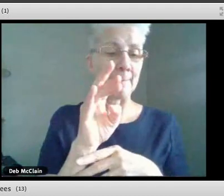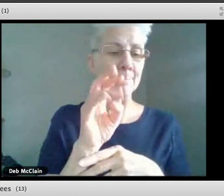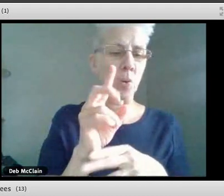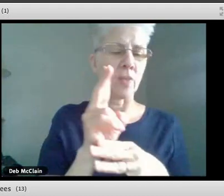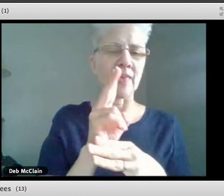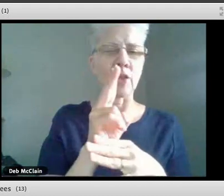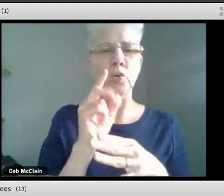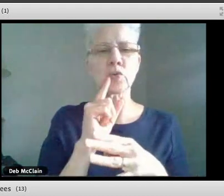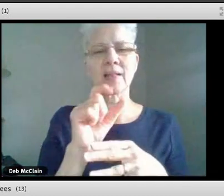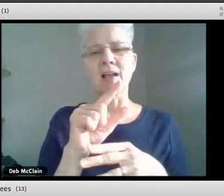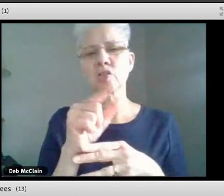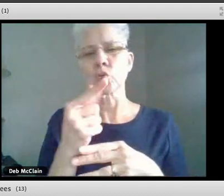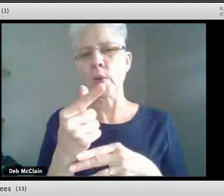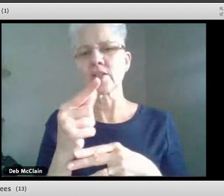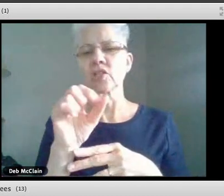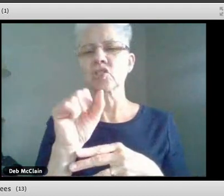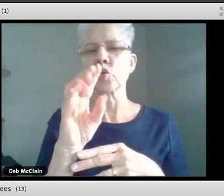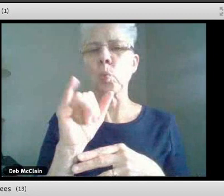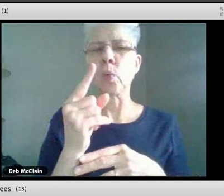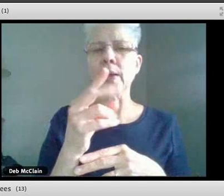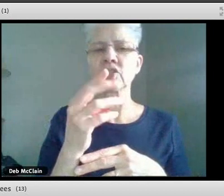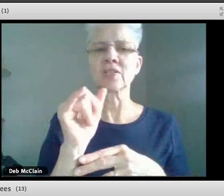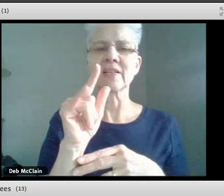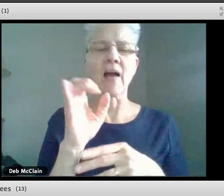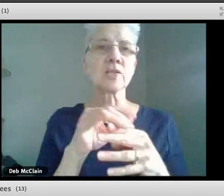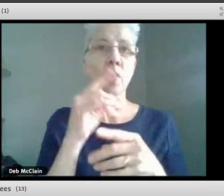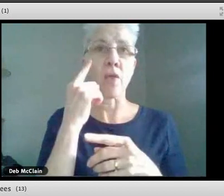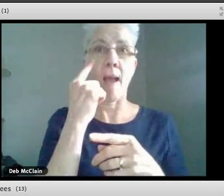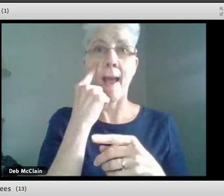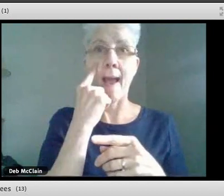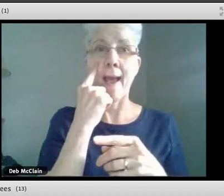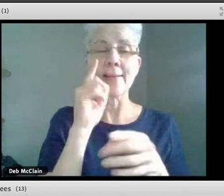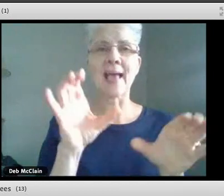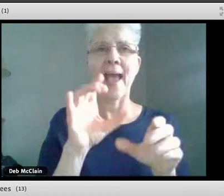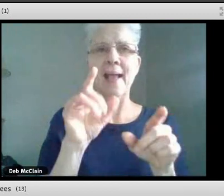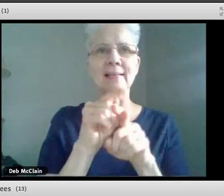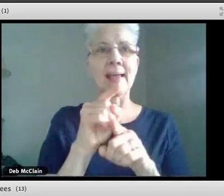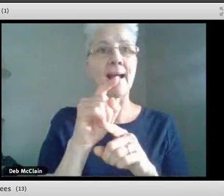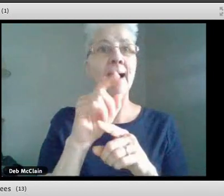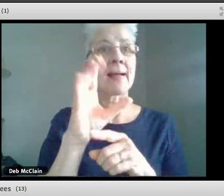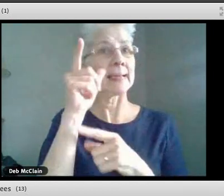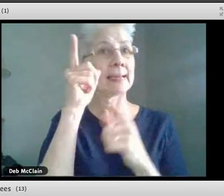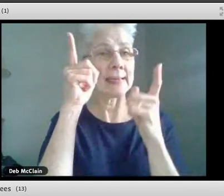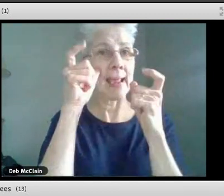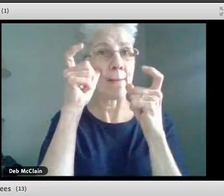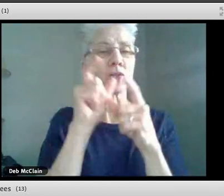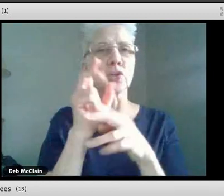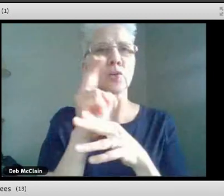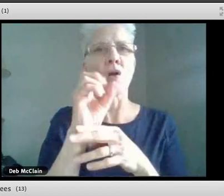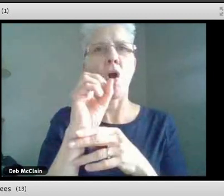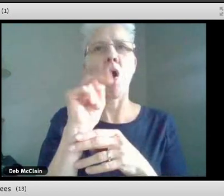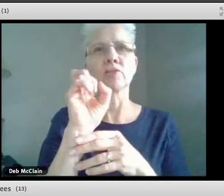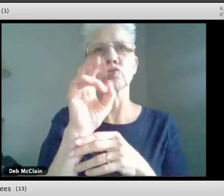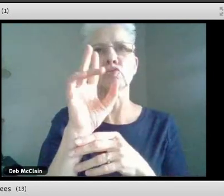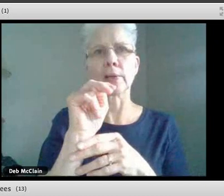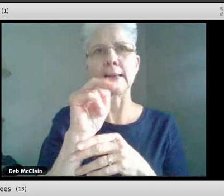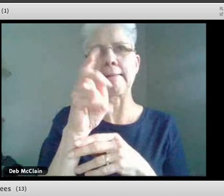where their eyes use an Apple camera to use the on-screen keyboard, it's sometimes going to be difficult for them